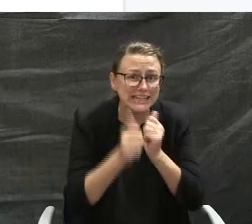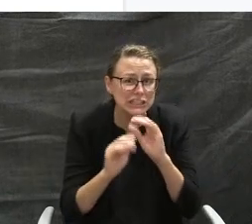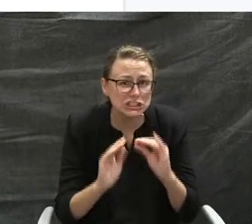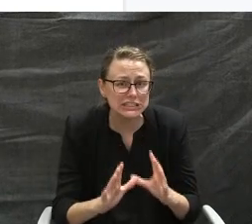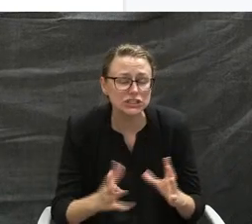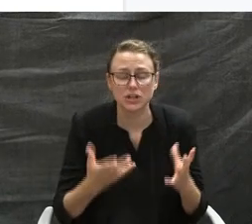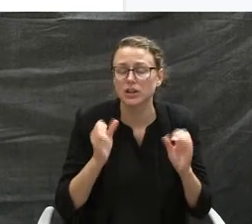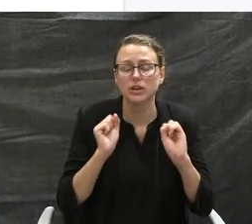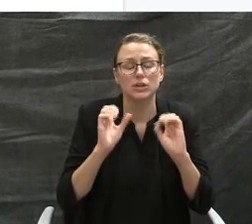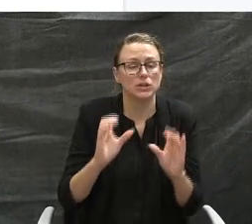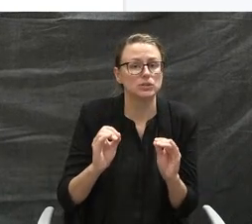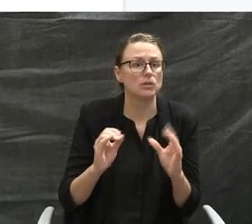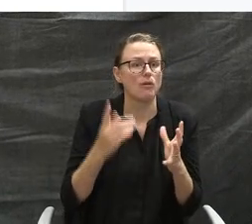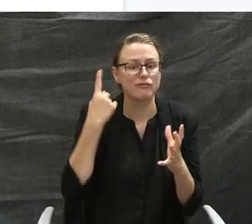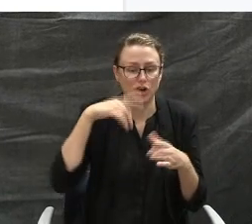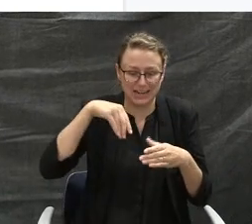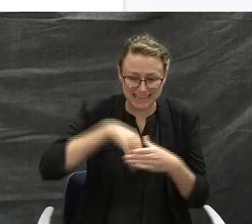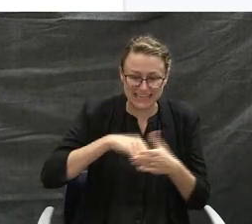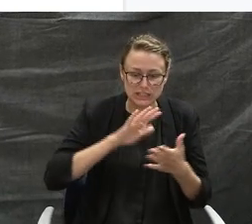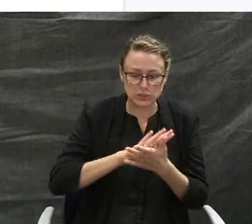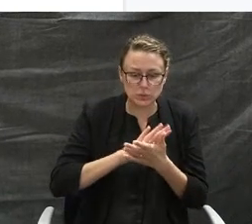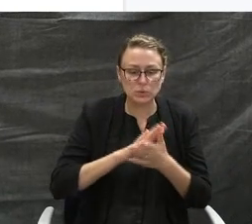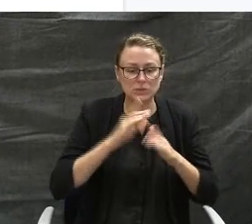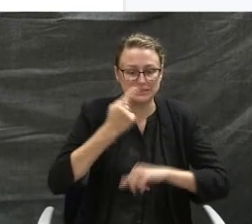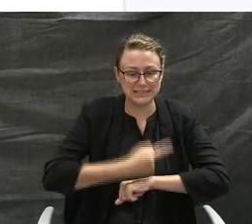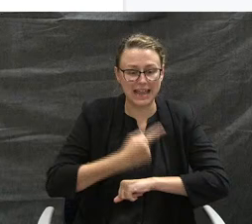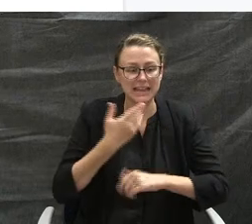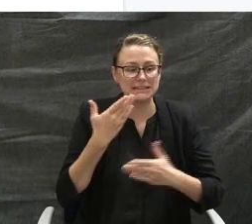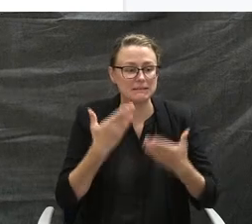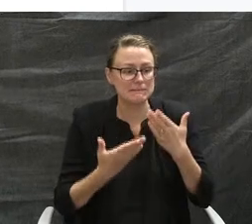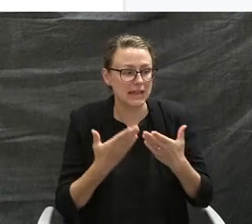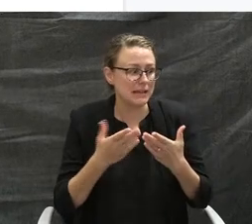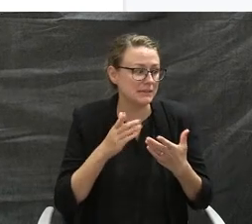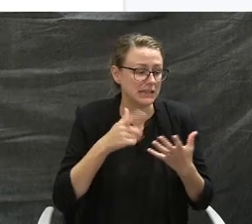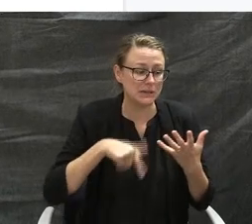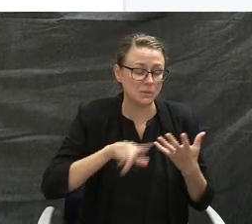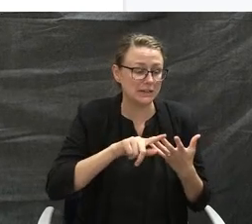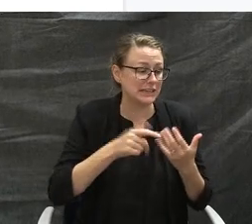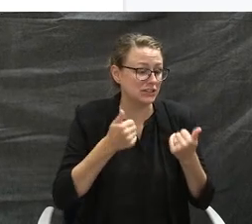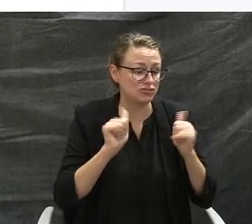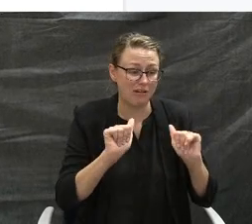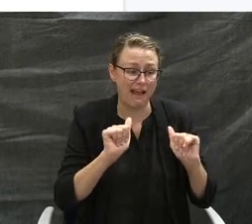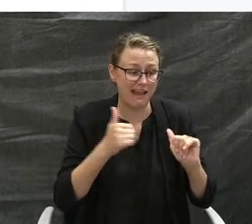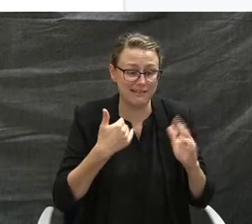We kind of like in a week and they be week to to accommodate all of those classes.